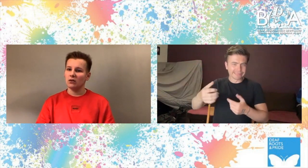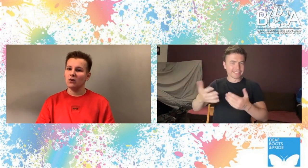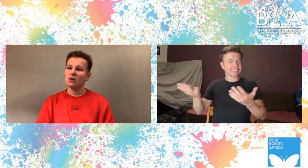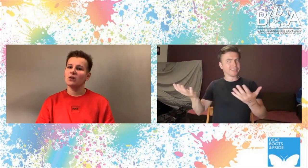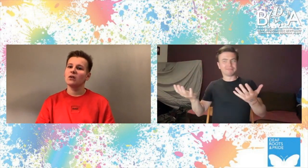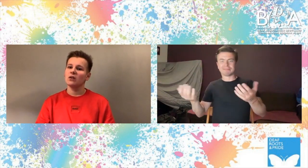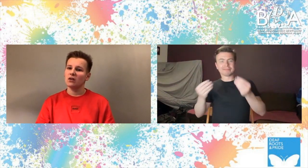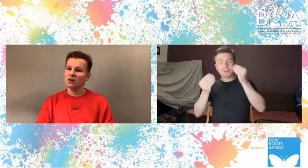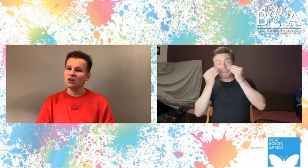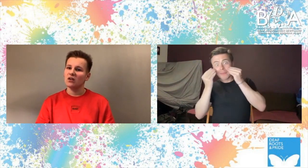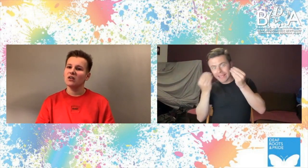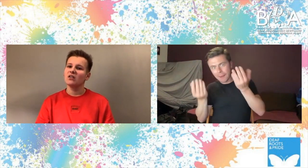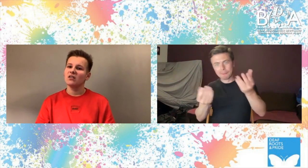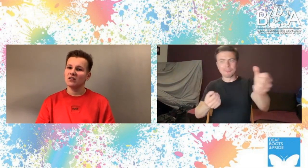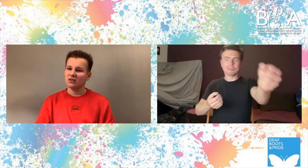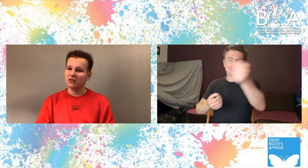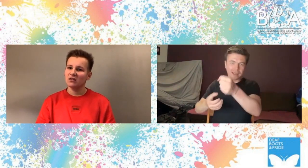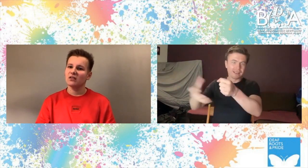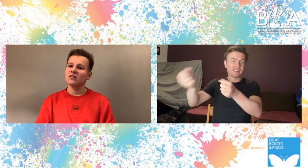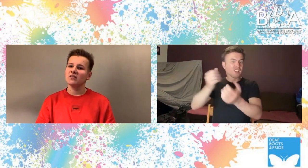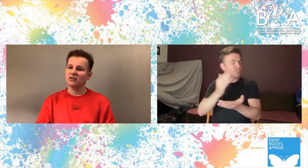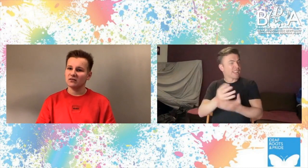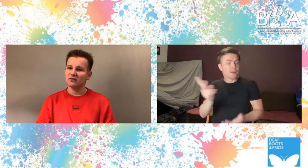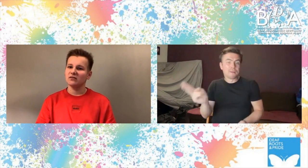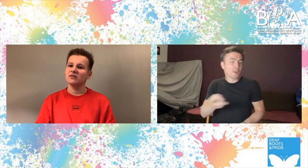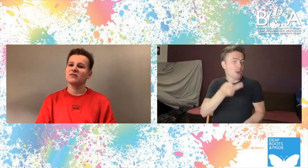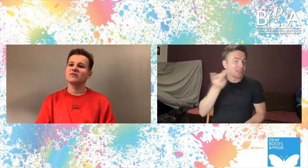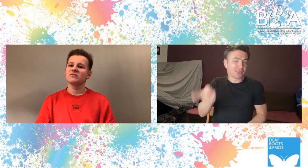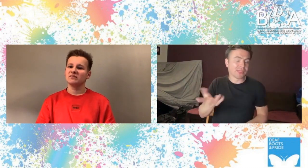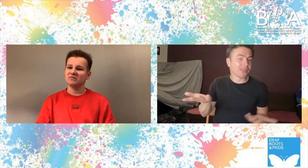a make-up artist and so on. I do both really.